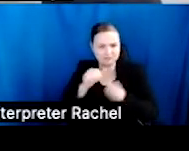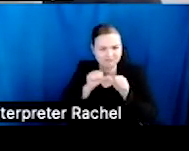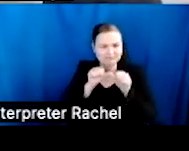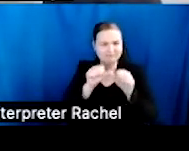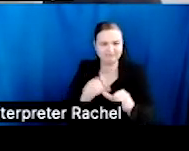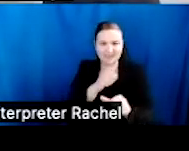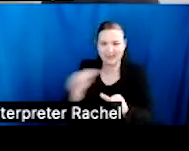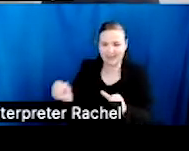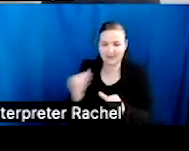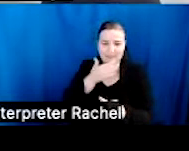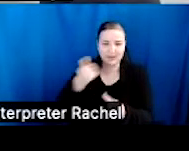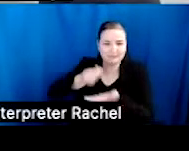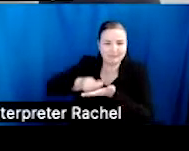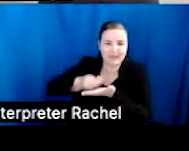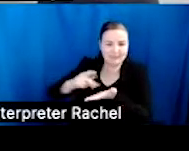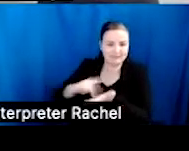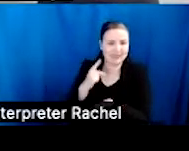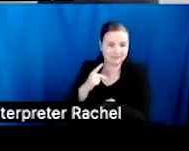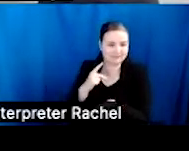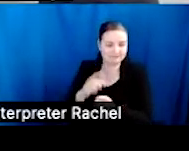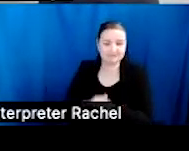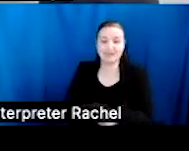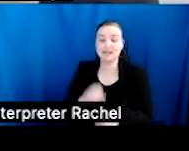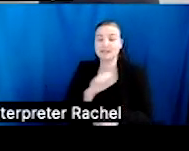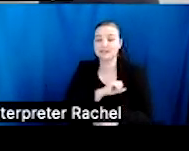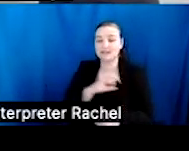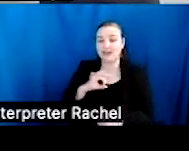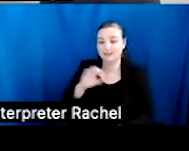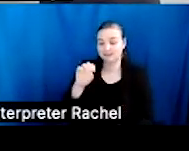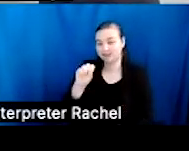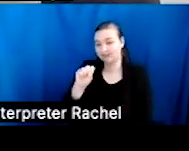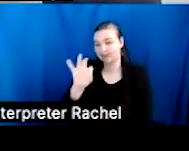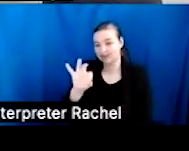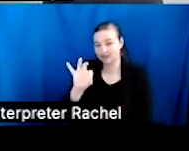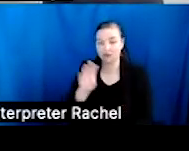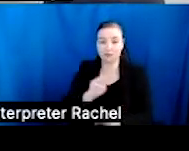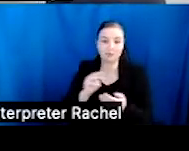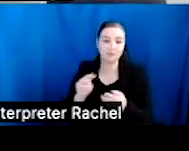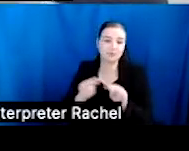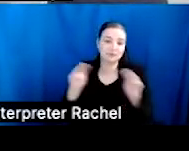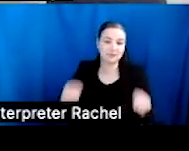museum. staff at San Francisco's Museum of Modern Art unionized the following year. MoMA's Union